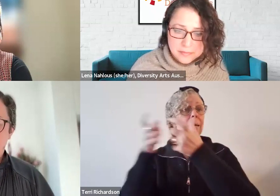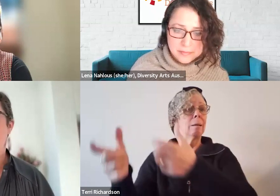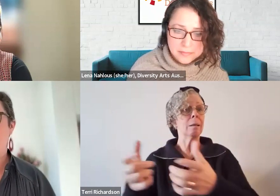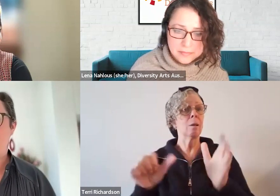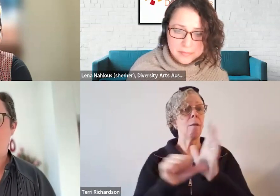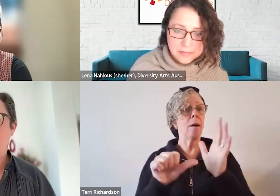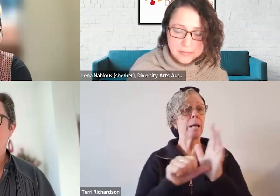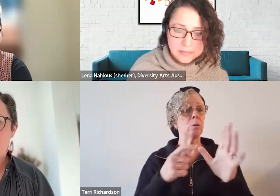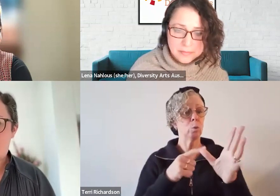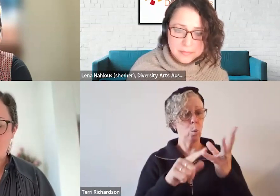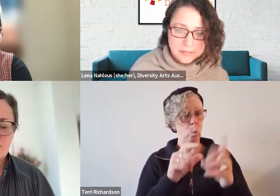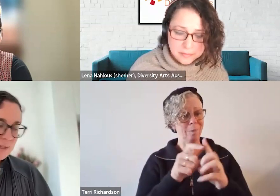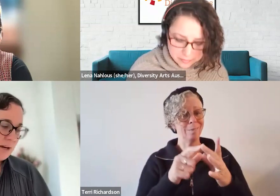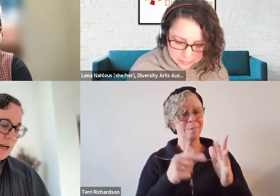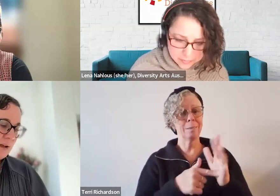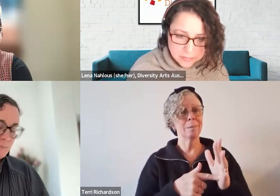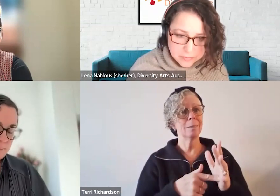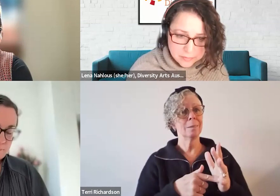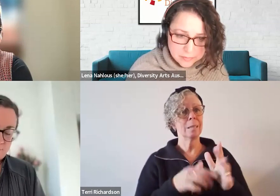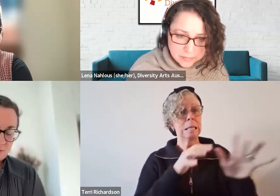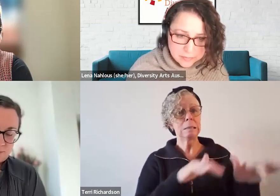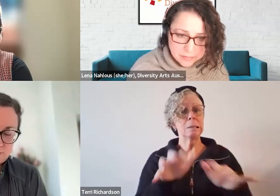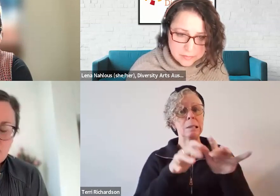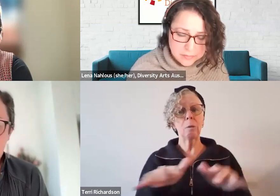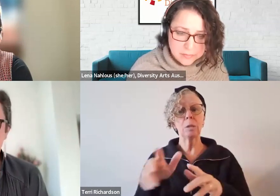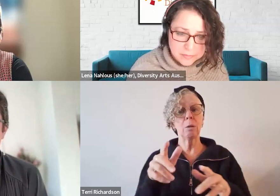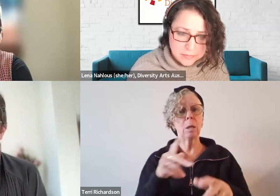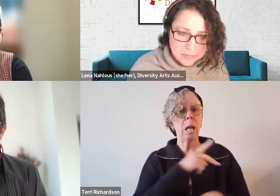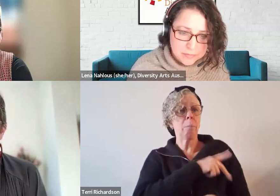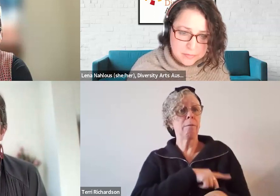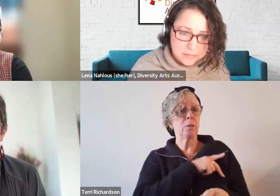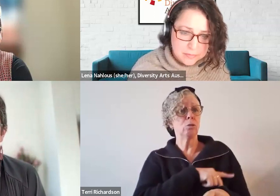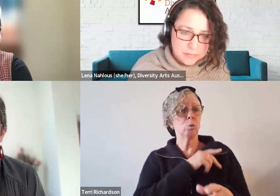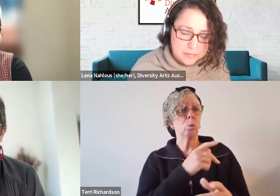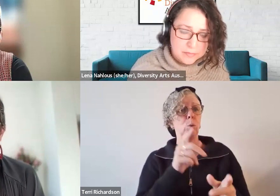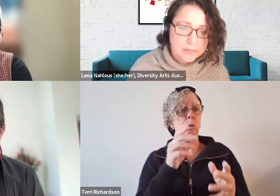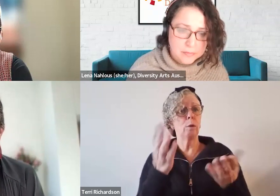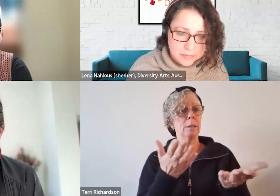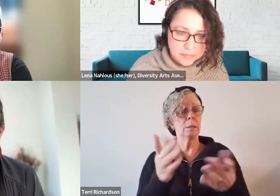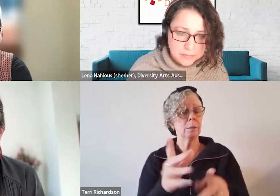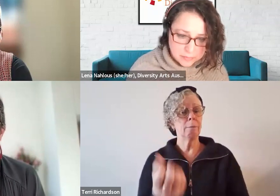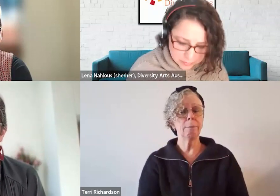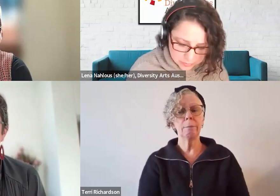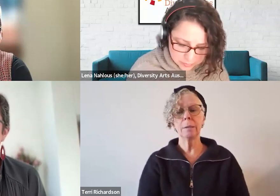There's Professional Secretariat services also exist,